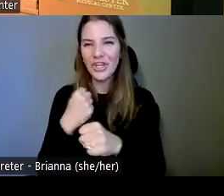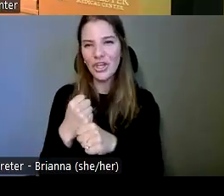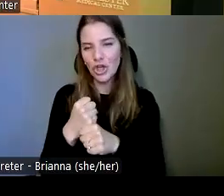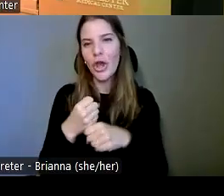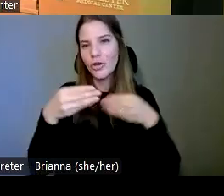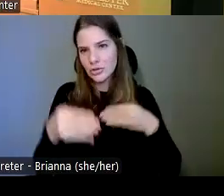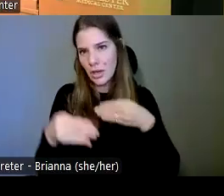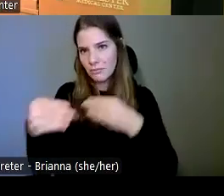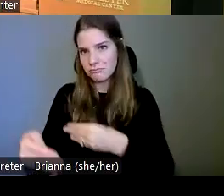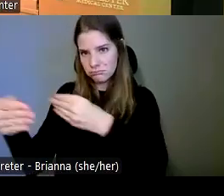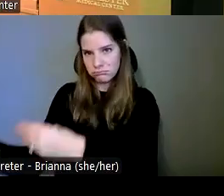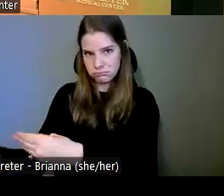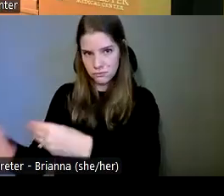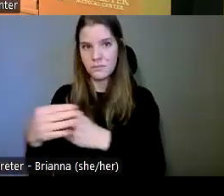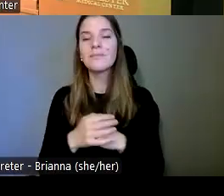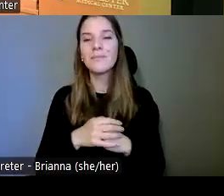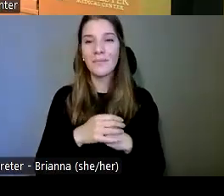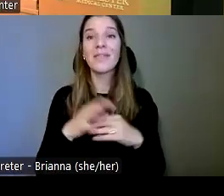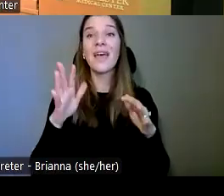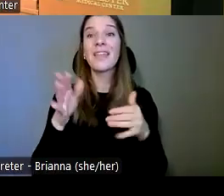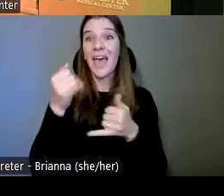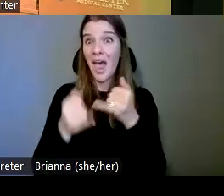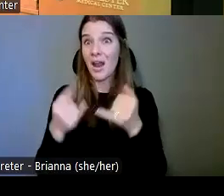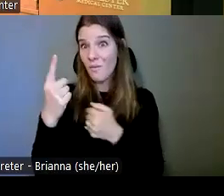and then they kind of get to know and by the end of the year they've really developed and they've